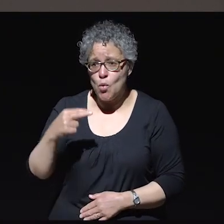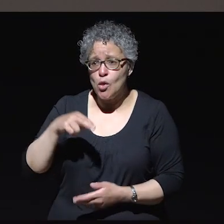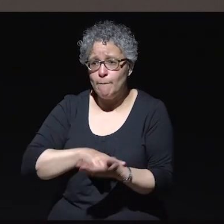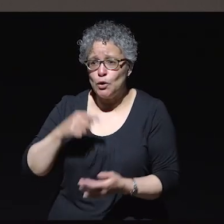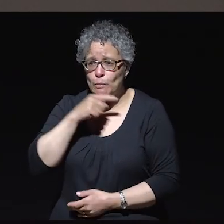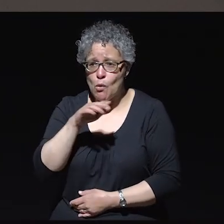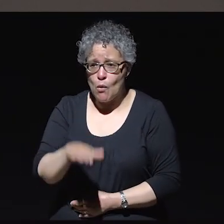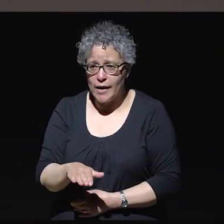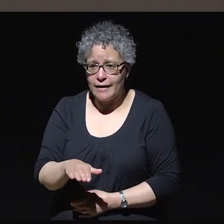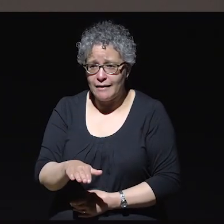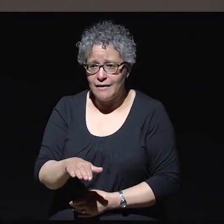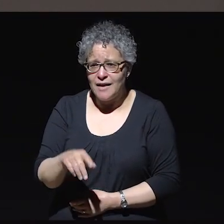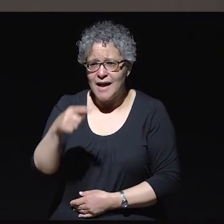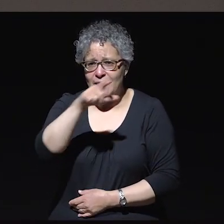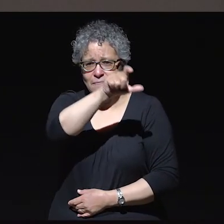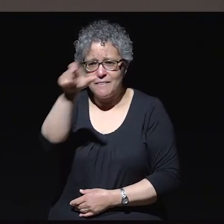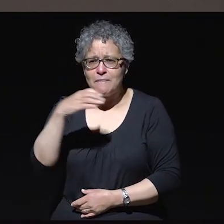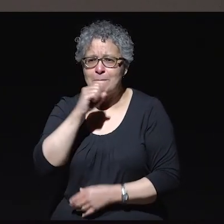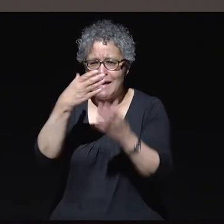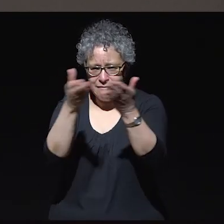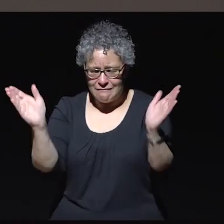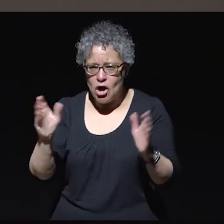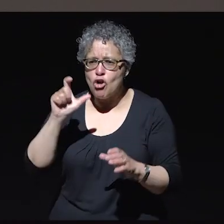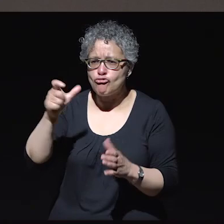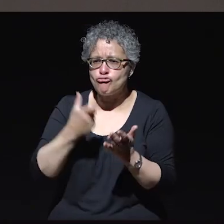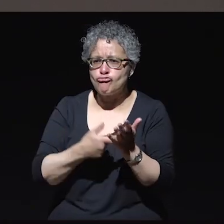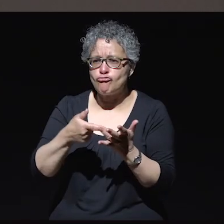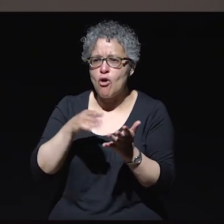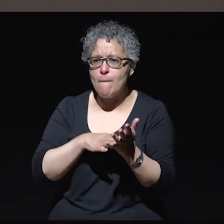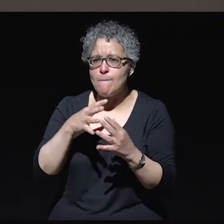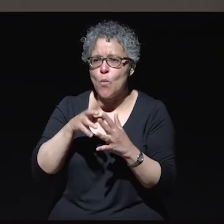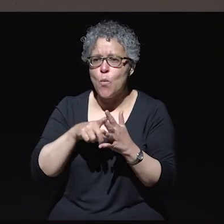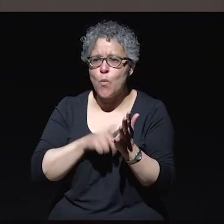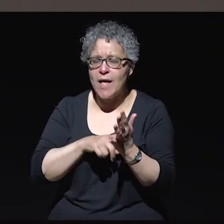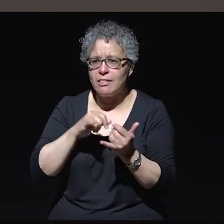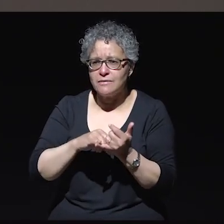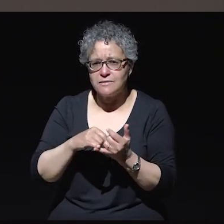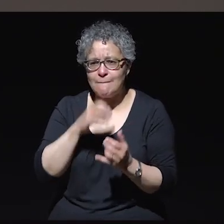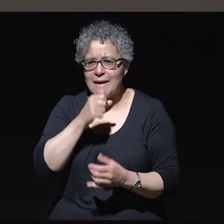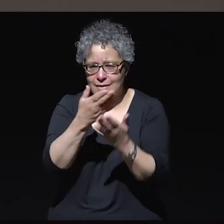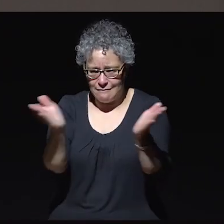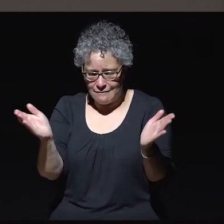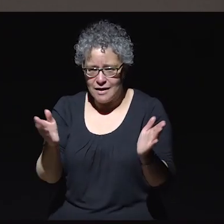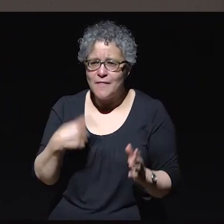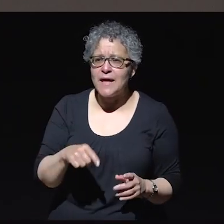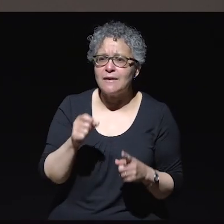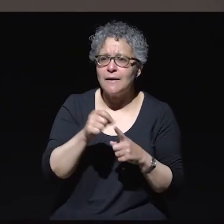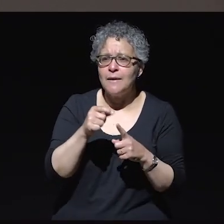And, indeed, even in the 1892 painting by Pettie of Bonnie Prince Charlie, Charles Edward Stewart,